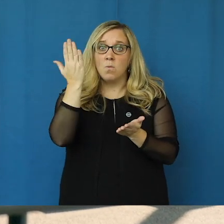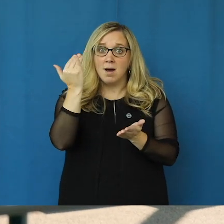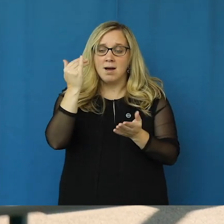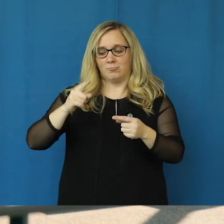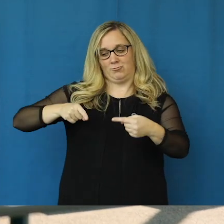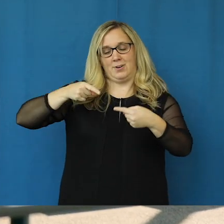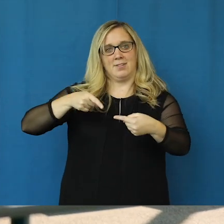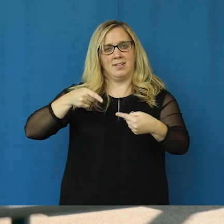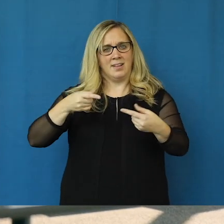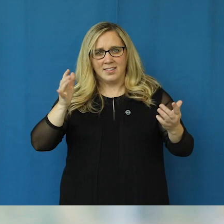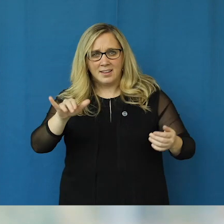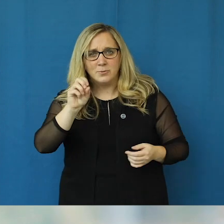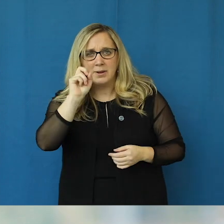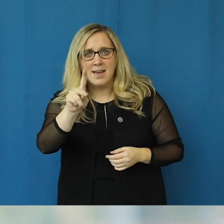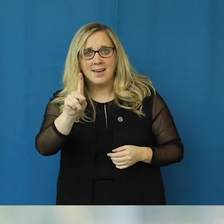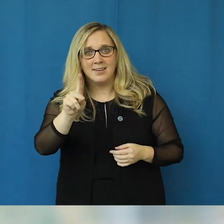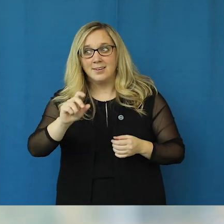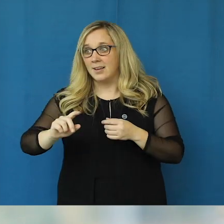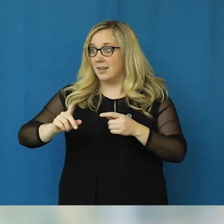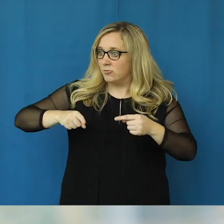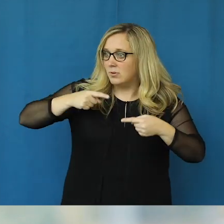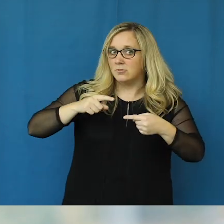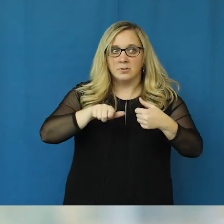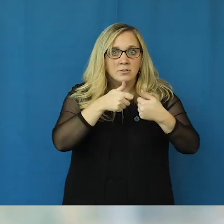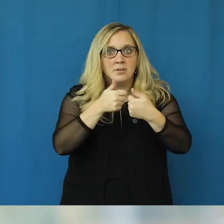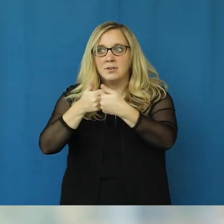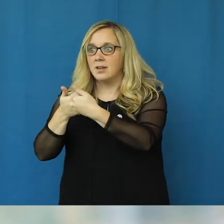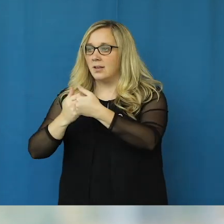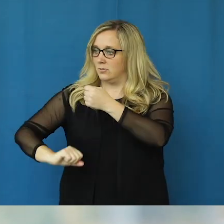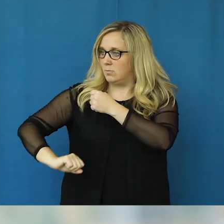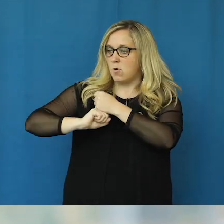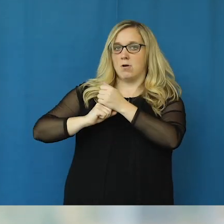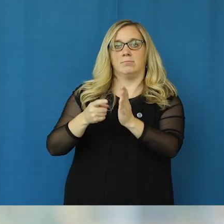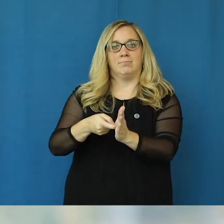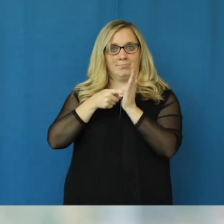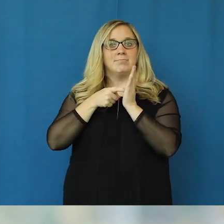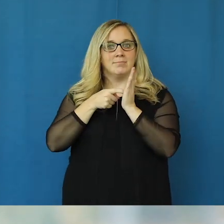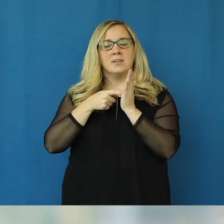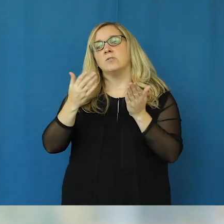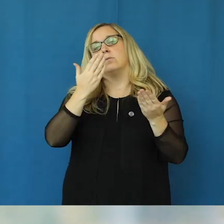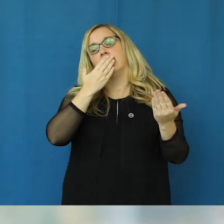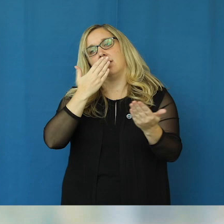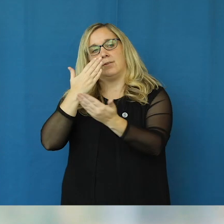in the year. Without this supports it may have been difficult to rise above. And for that, we all thank you.